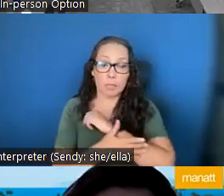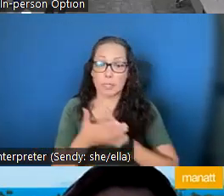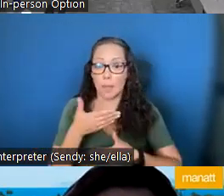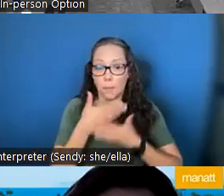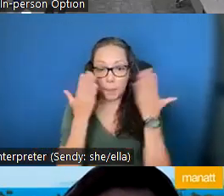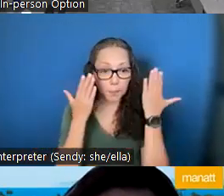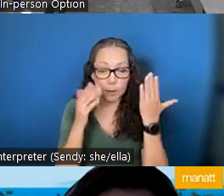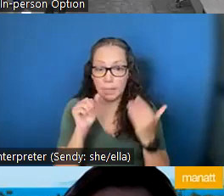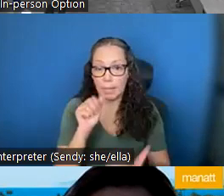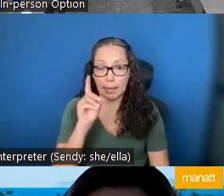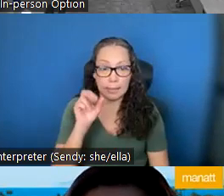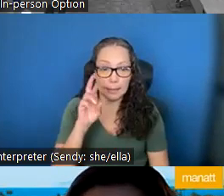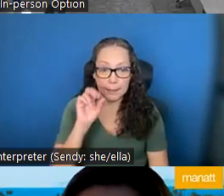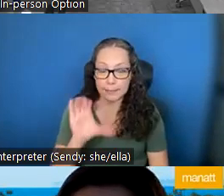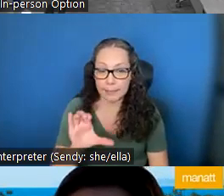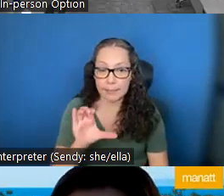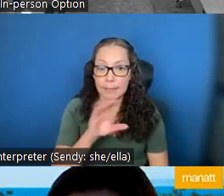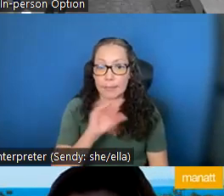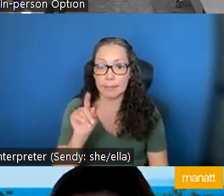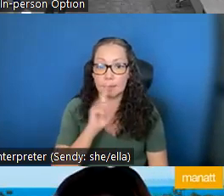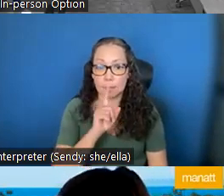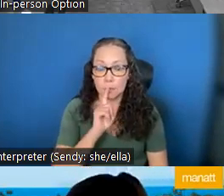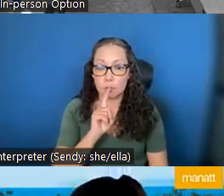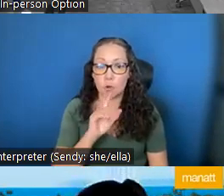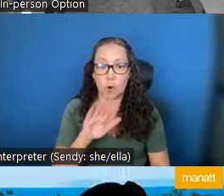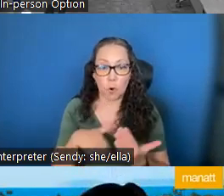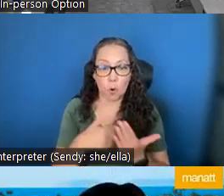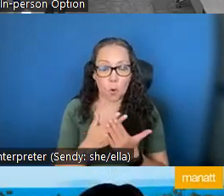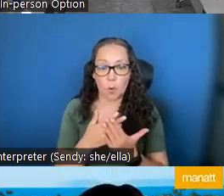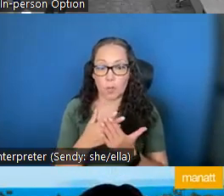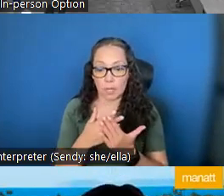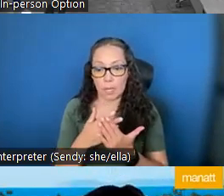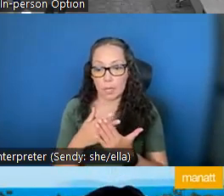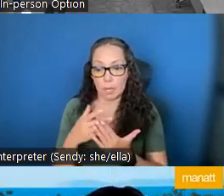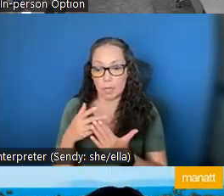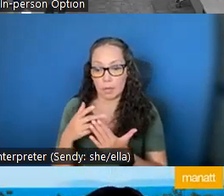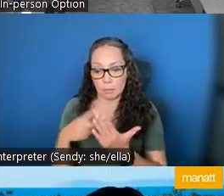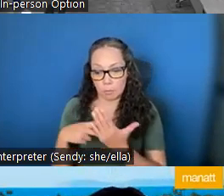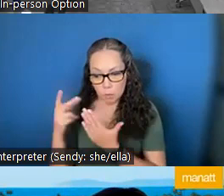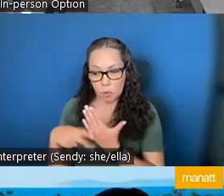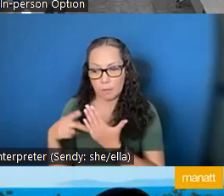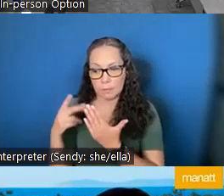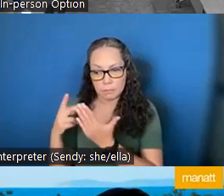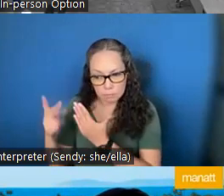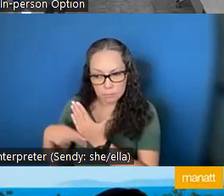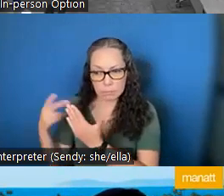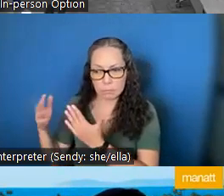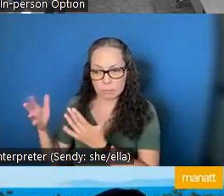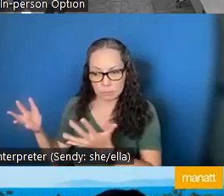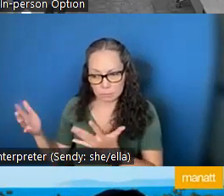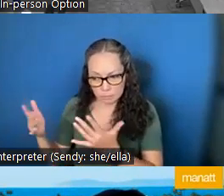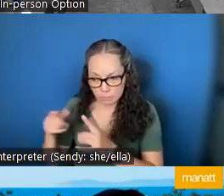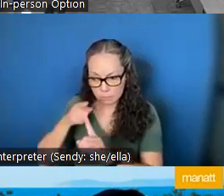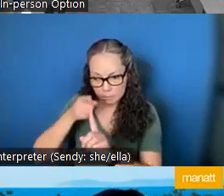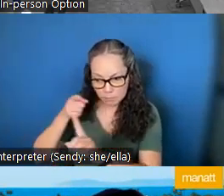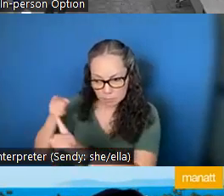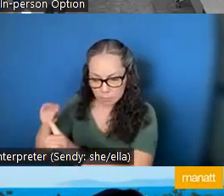adrcs and ensuring that the programming is really targeted and um into what what is most needed so